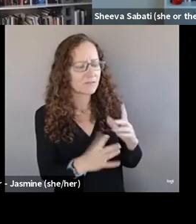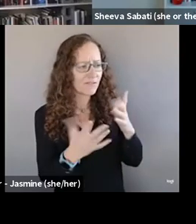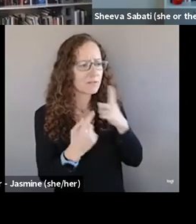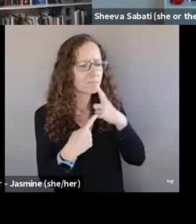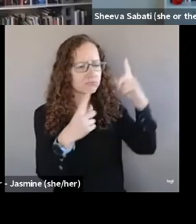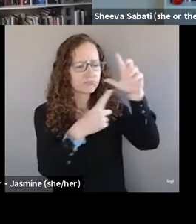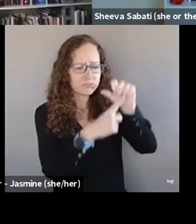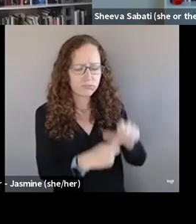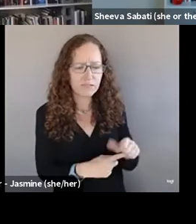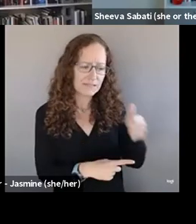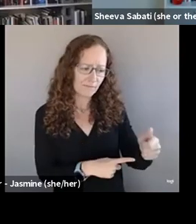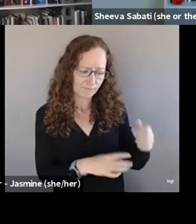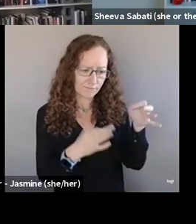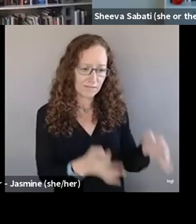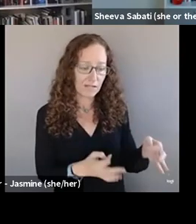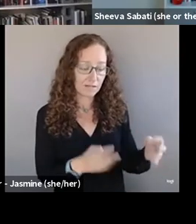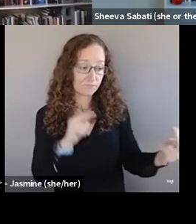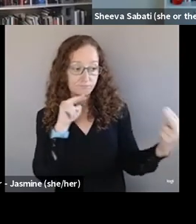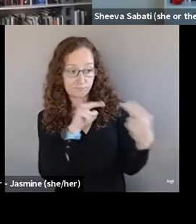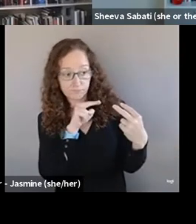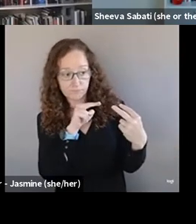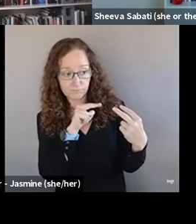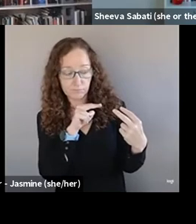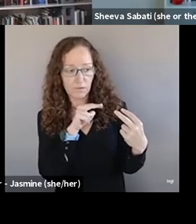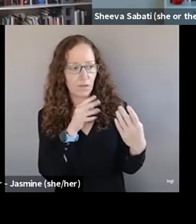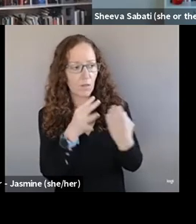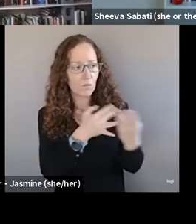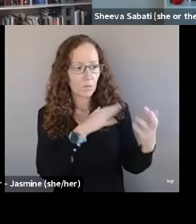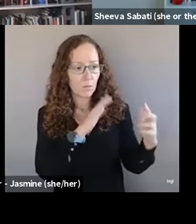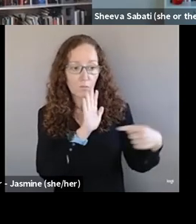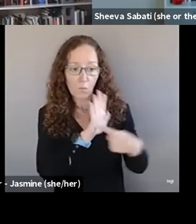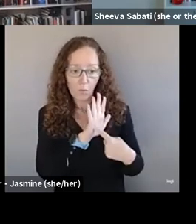institutional roles. That's a very important part, we refuse